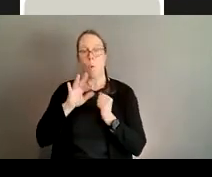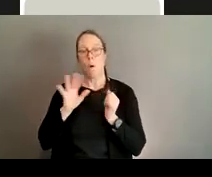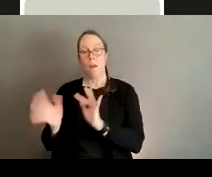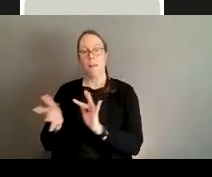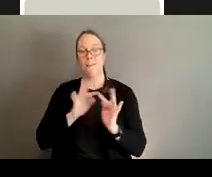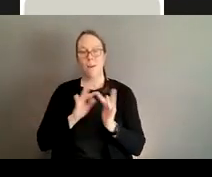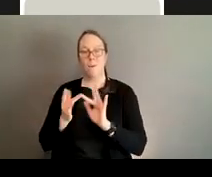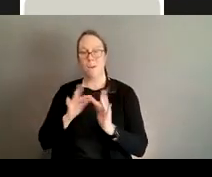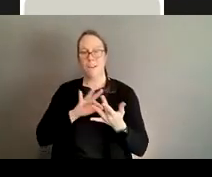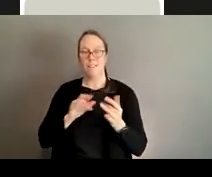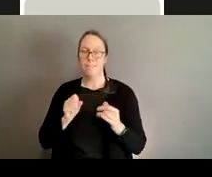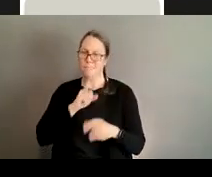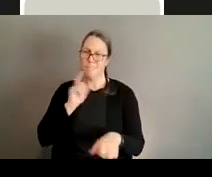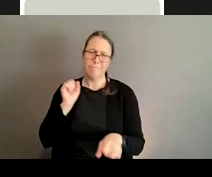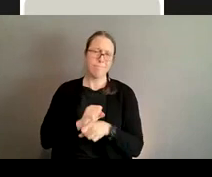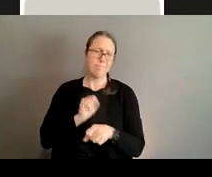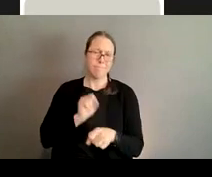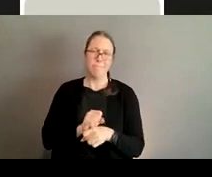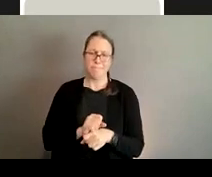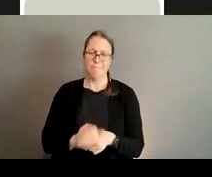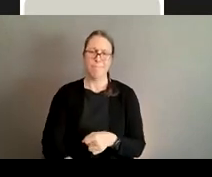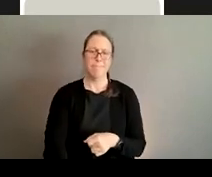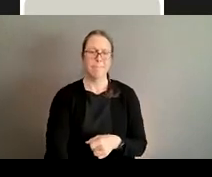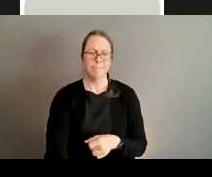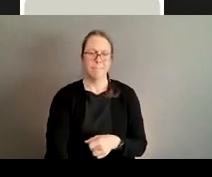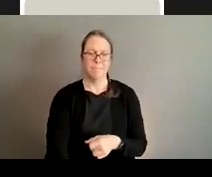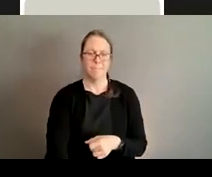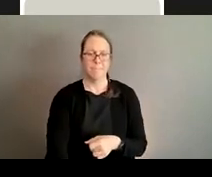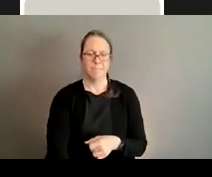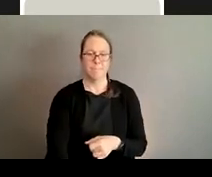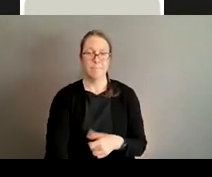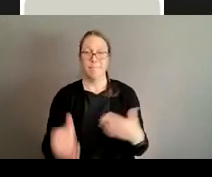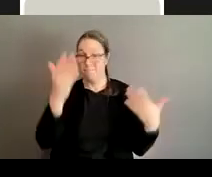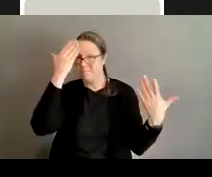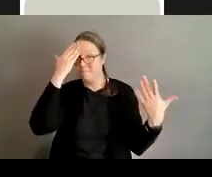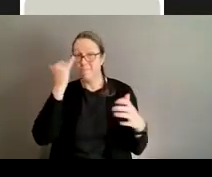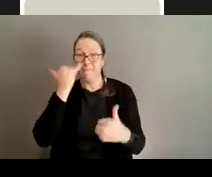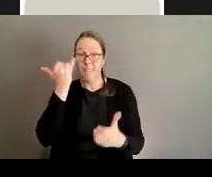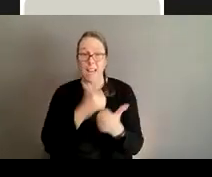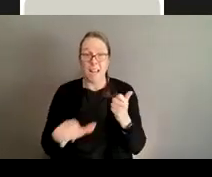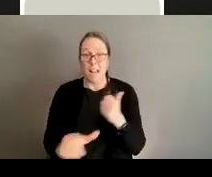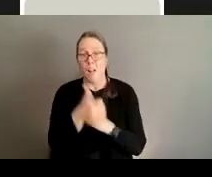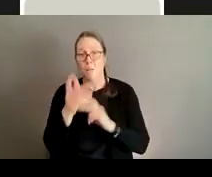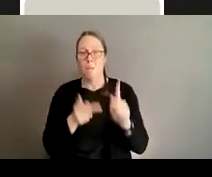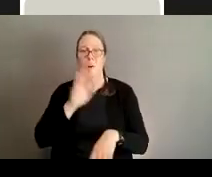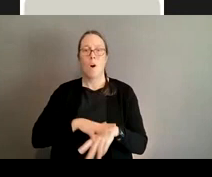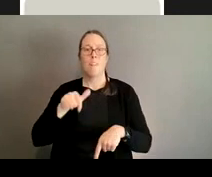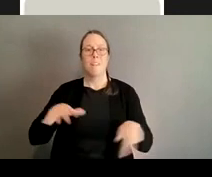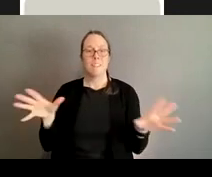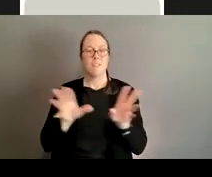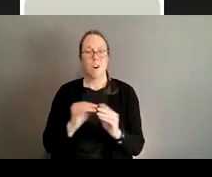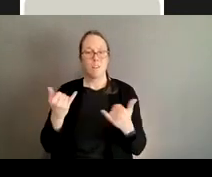So absolutely. And I don't know if there's anyone else on the call today, I know that